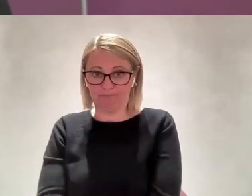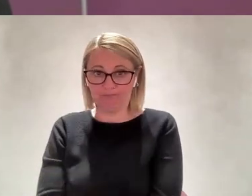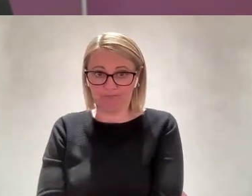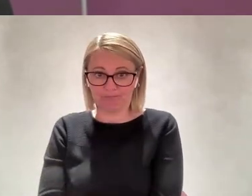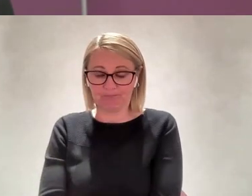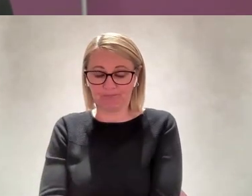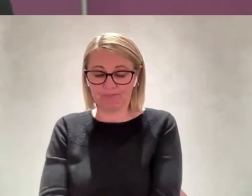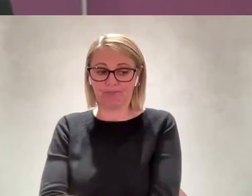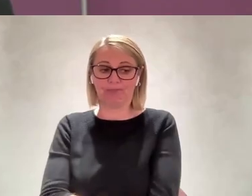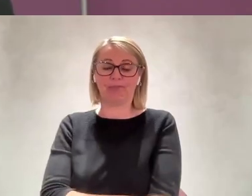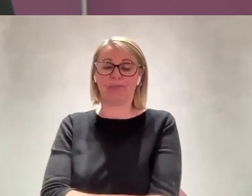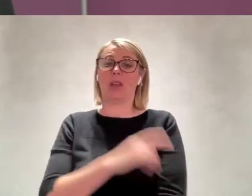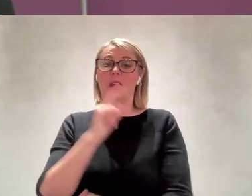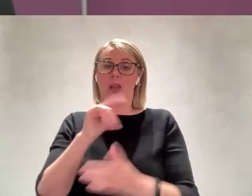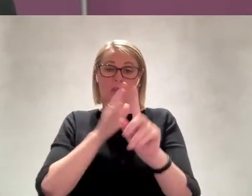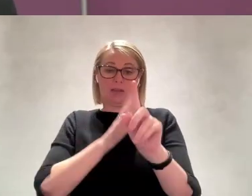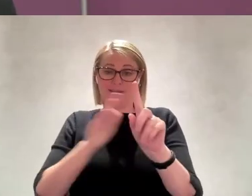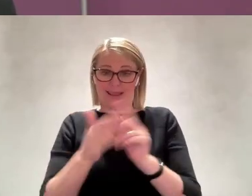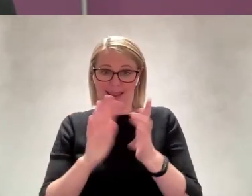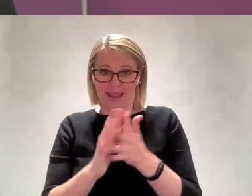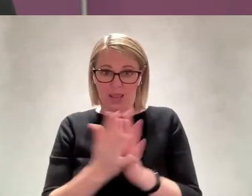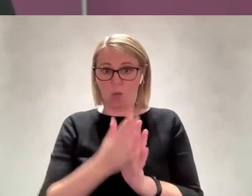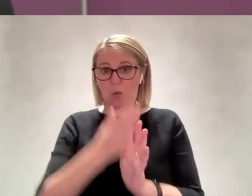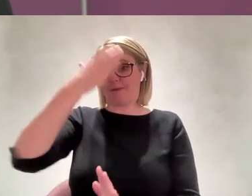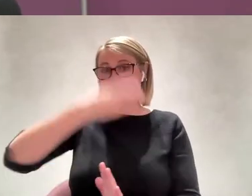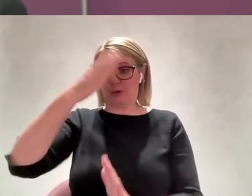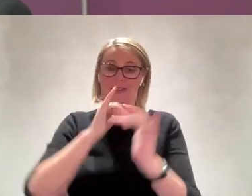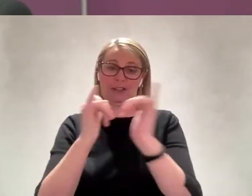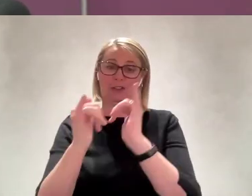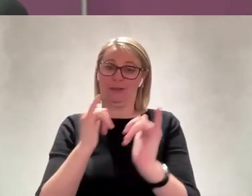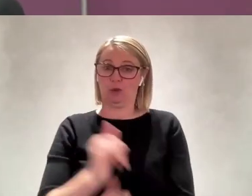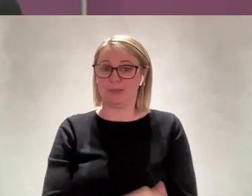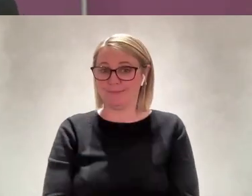Probably the best way to get around that is to have face-to-face interviews.